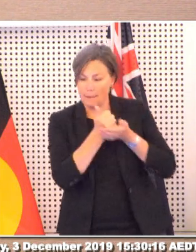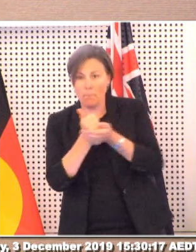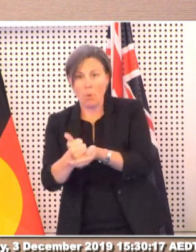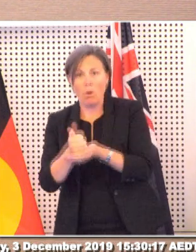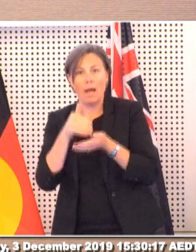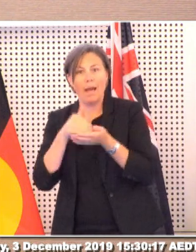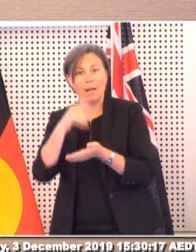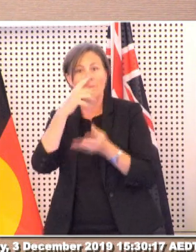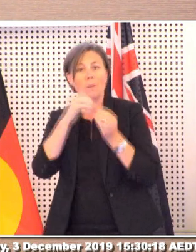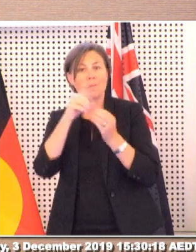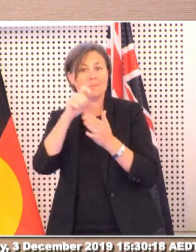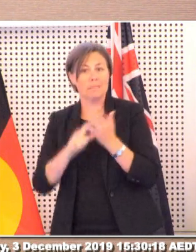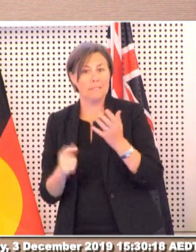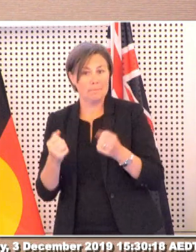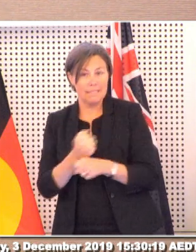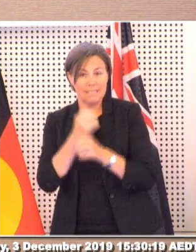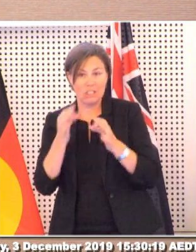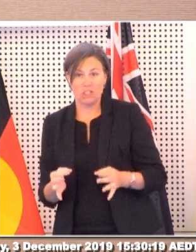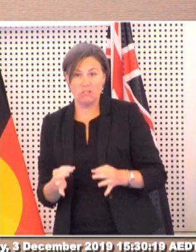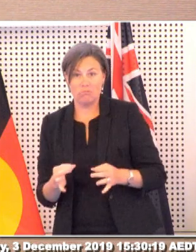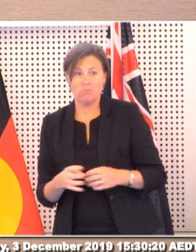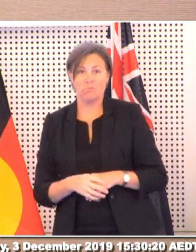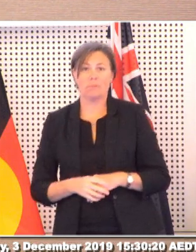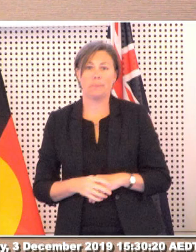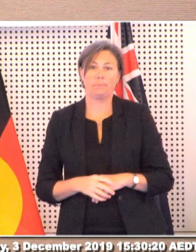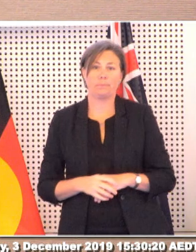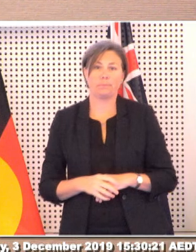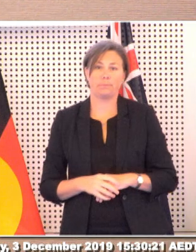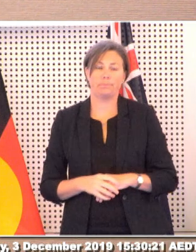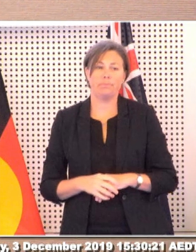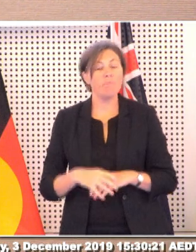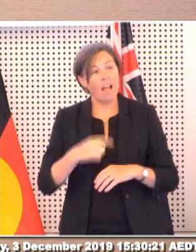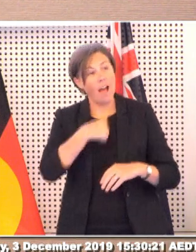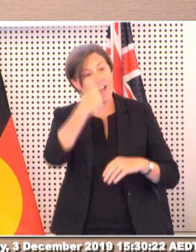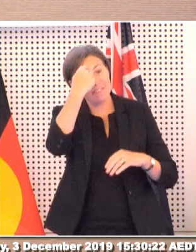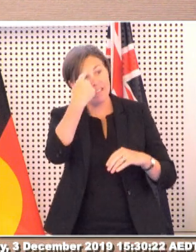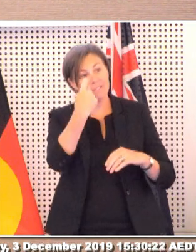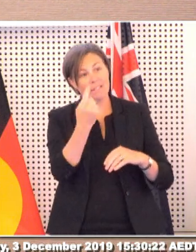Look, I think a number of the advocacy organisations do try and support